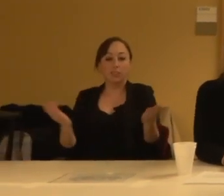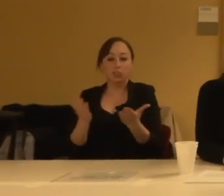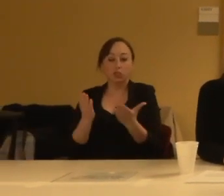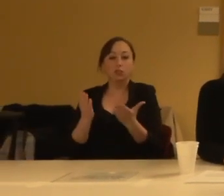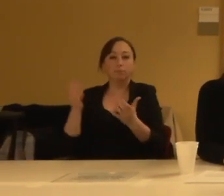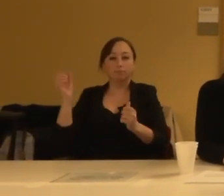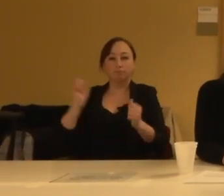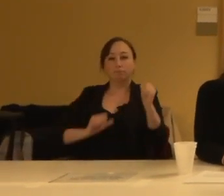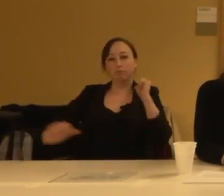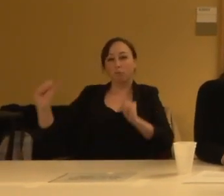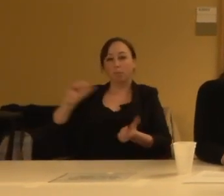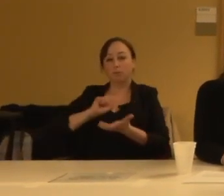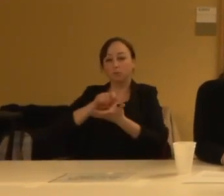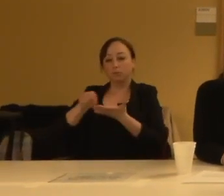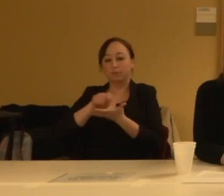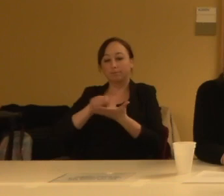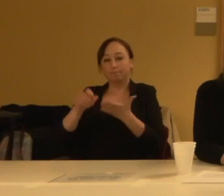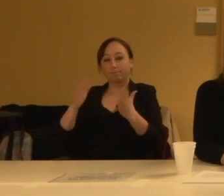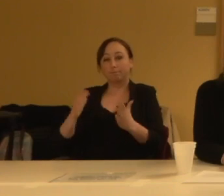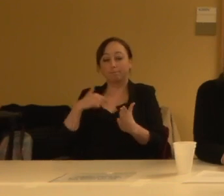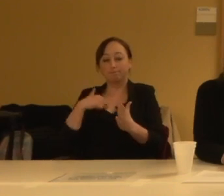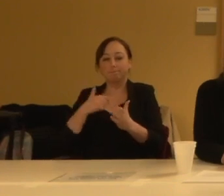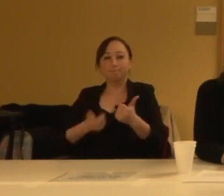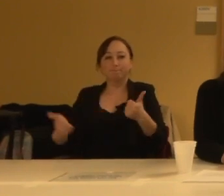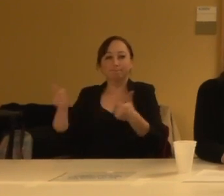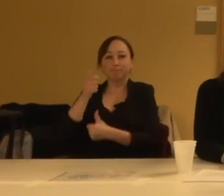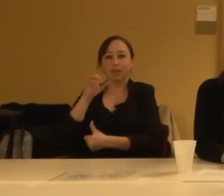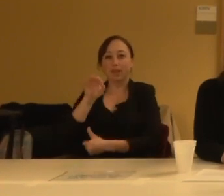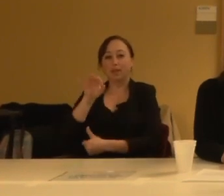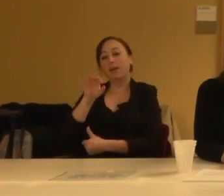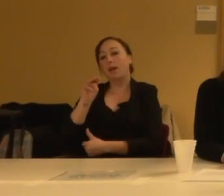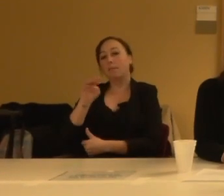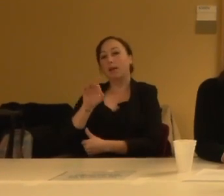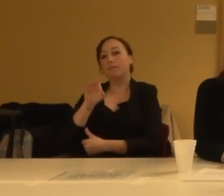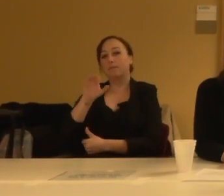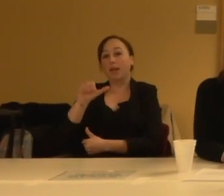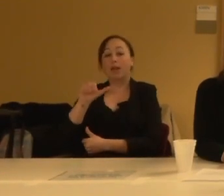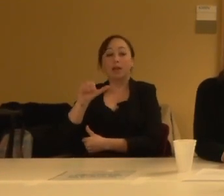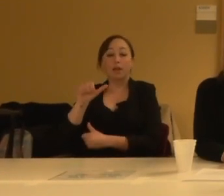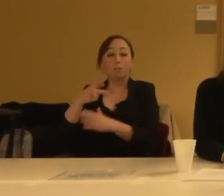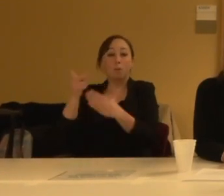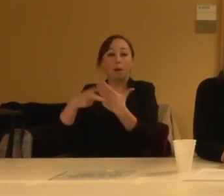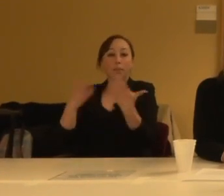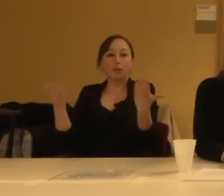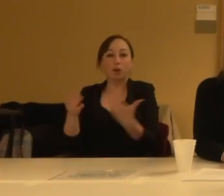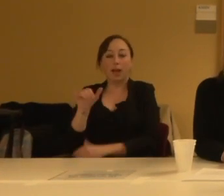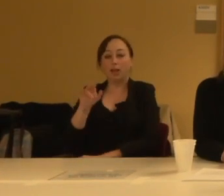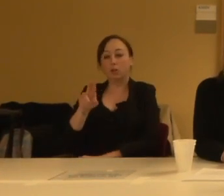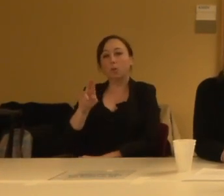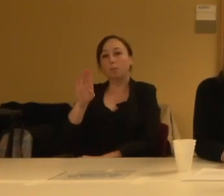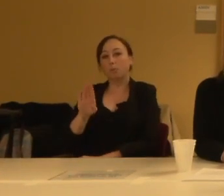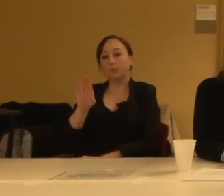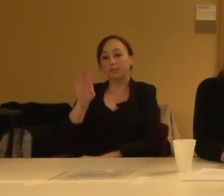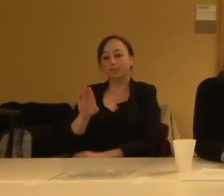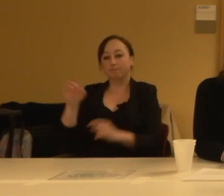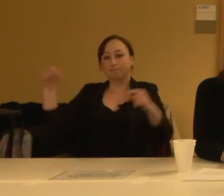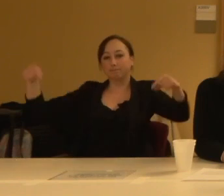of the MFA in playwriting program at IU Bloomington, where we are streaming from now.